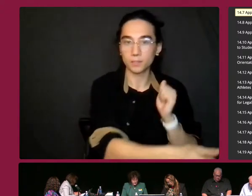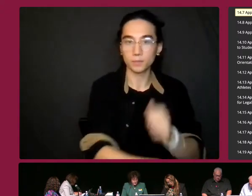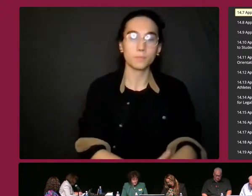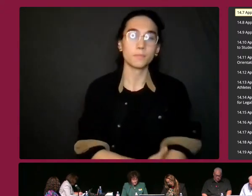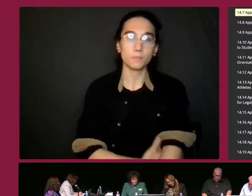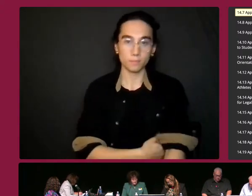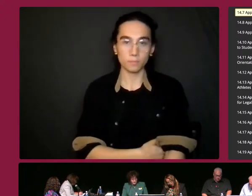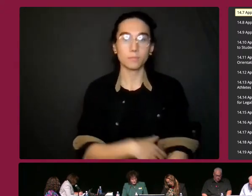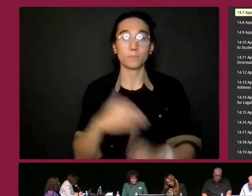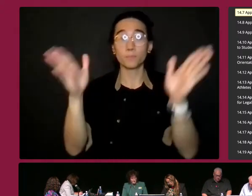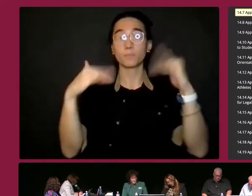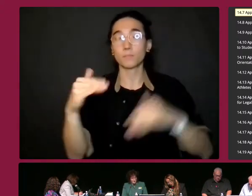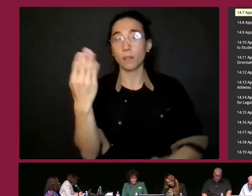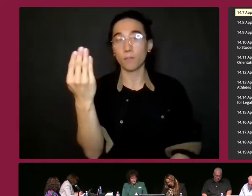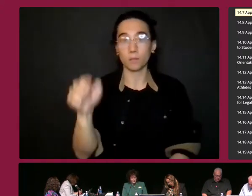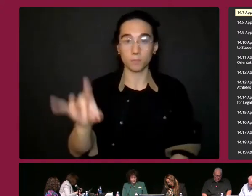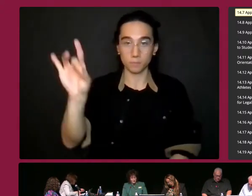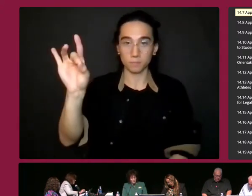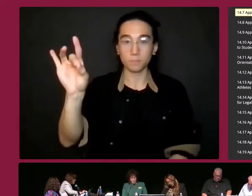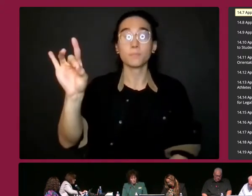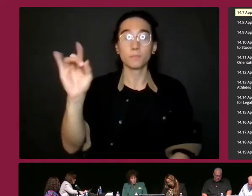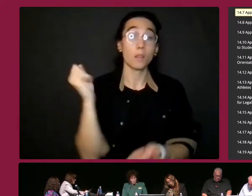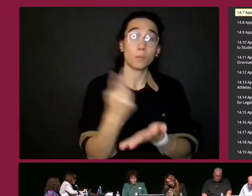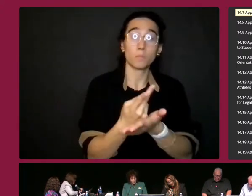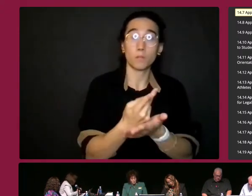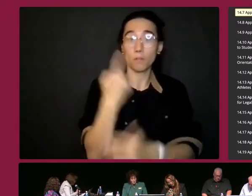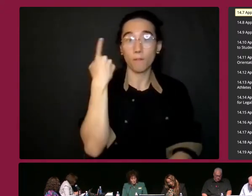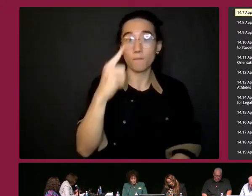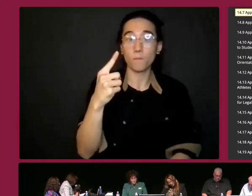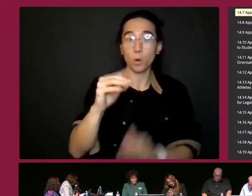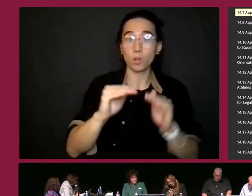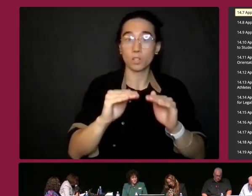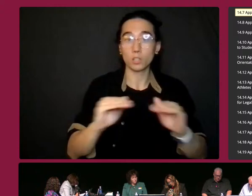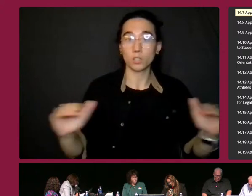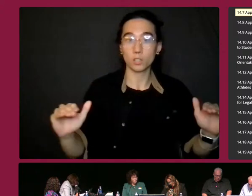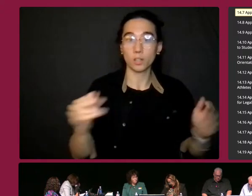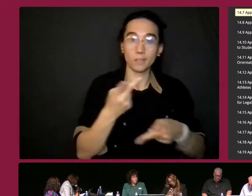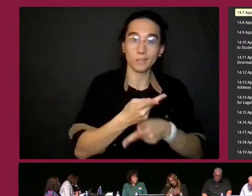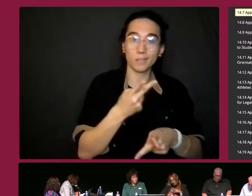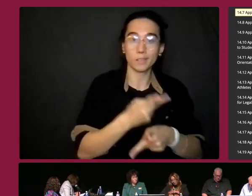14 8 is approval of Child, Child Care Alliance of Los Angeles